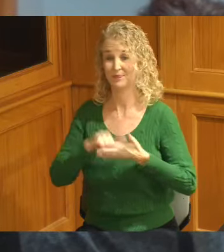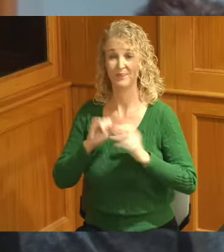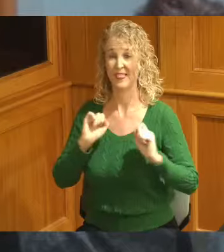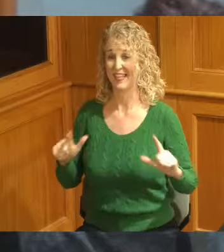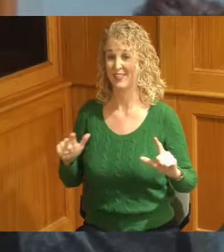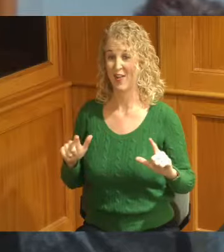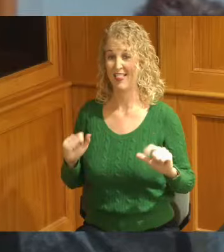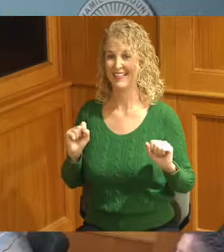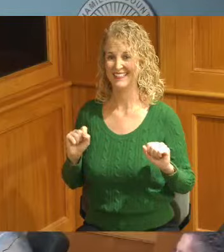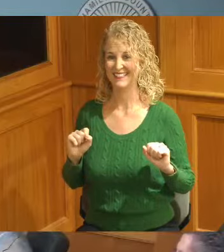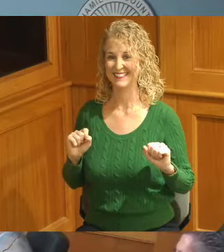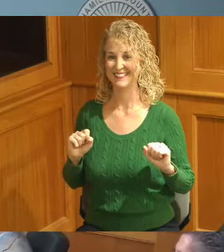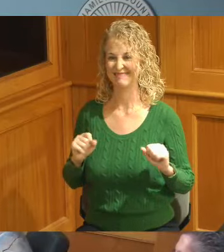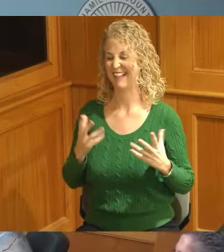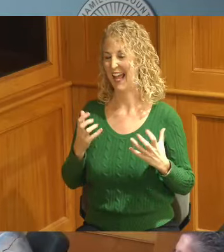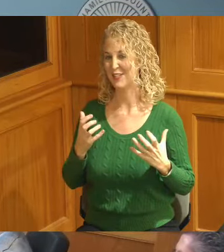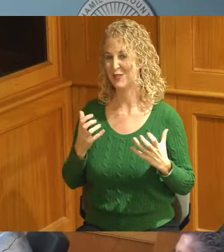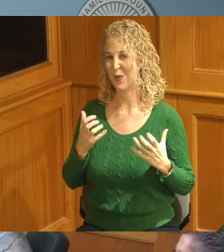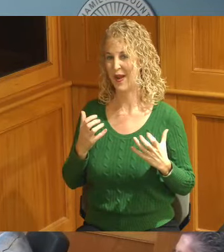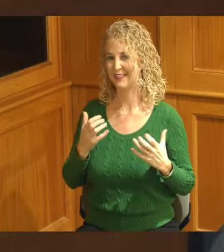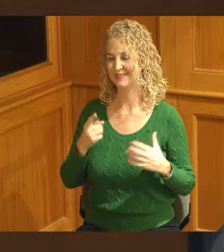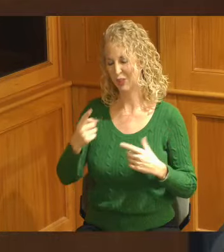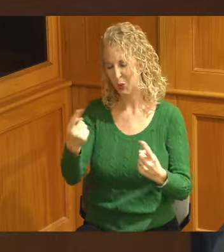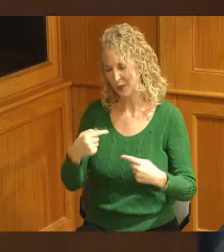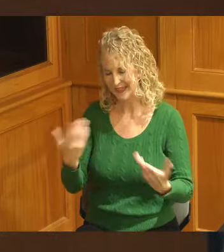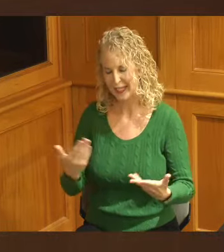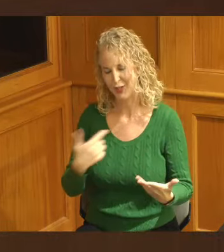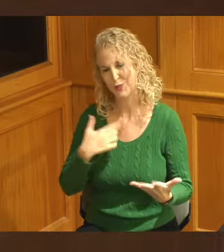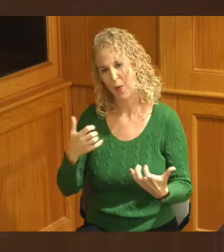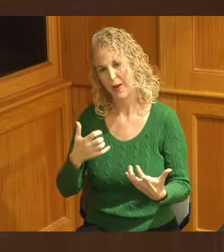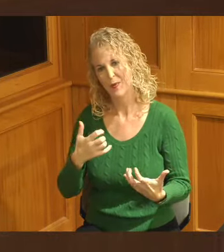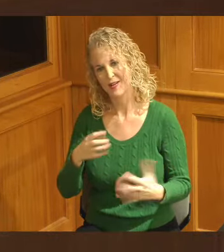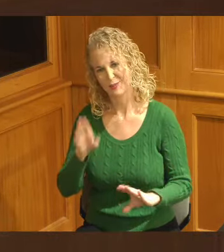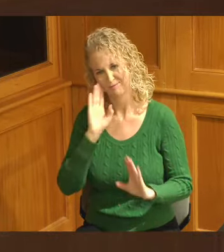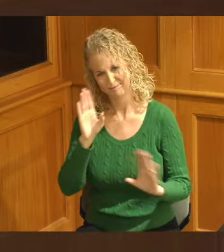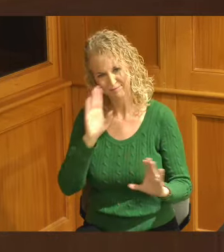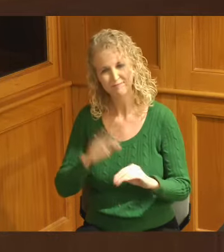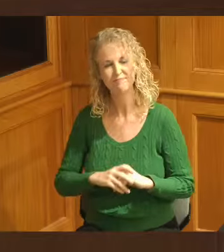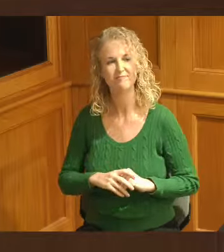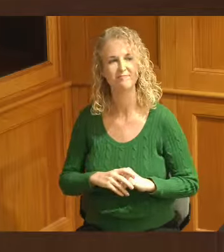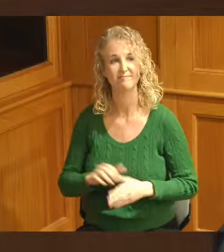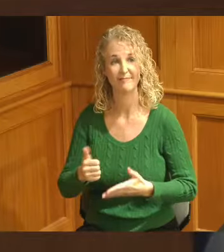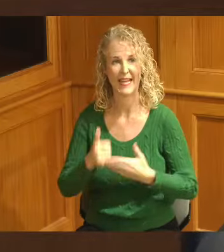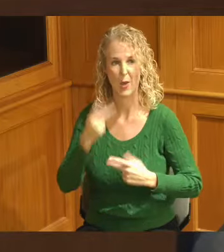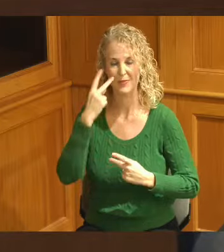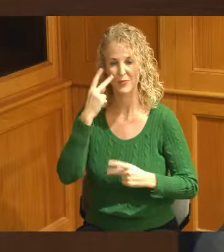I had. just wanted to just acknowledge that again this does help like she said small businesses they